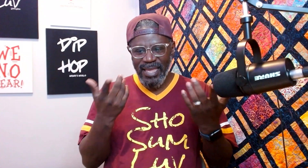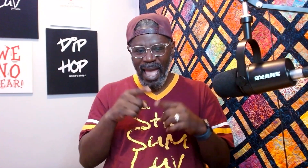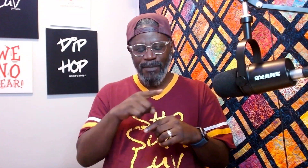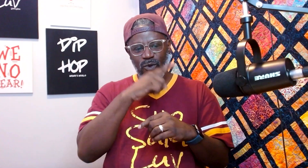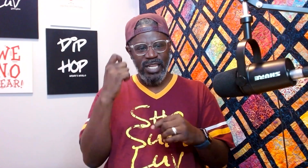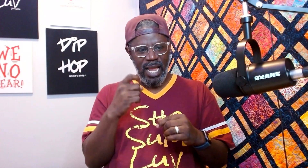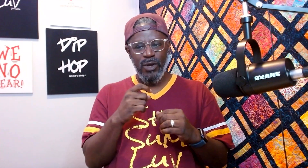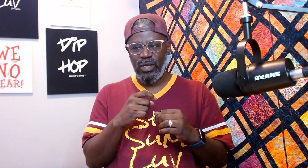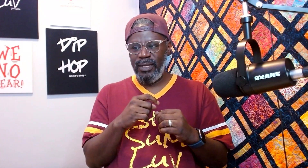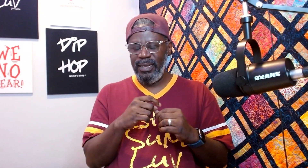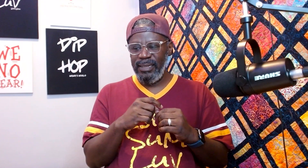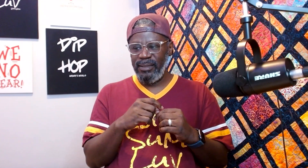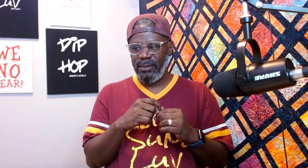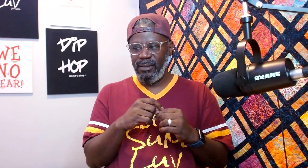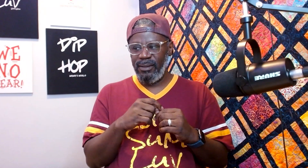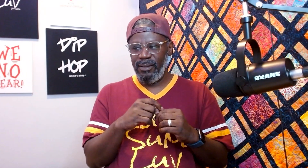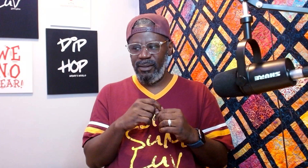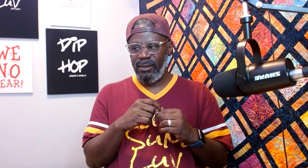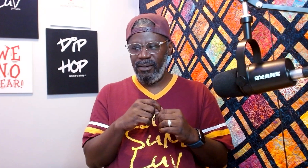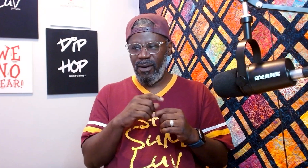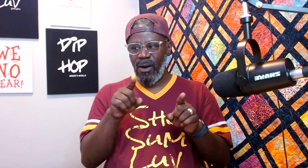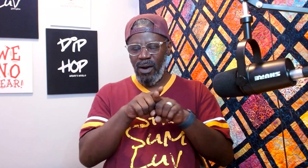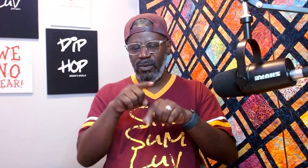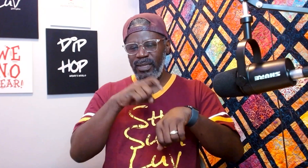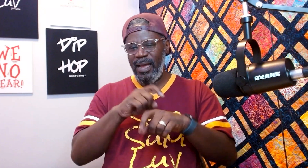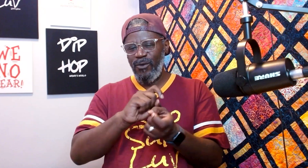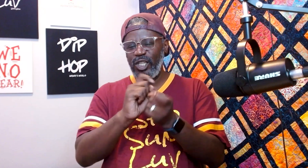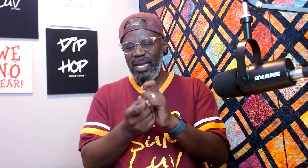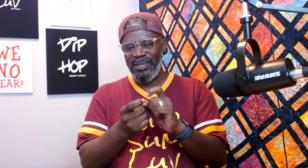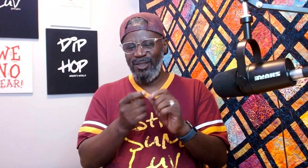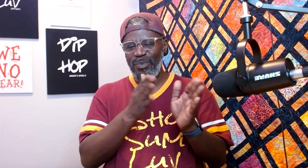that happen for the summer is also a time for changes, to